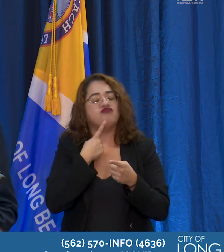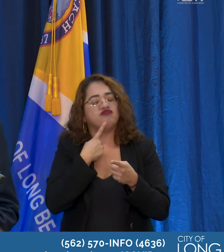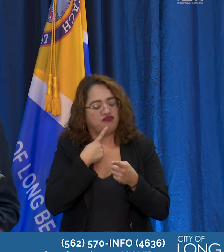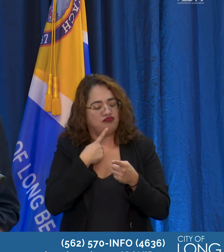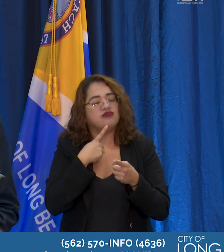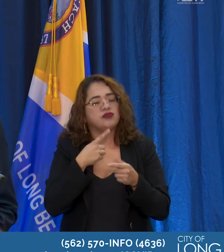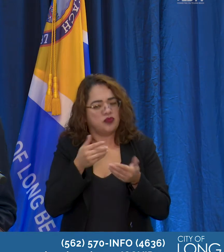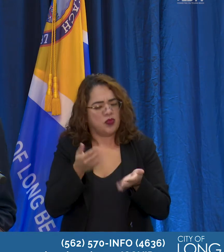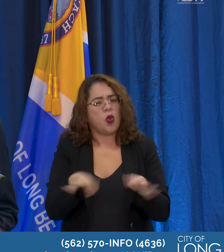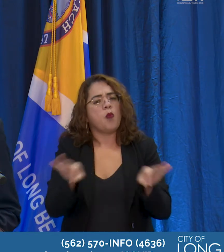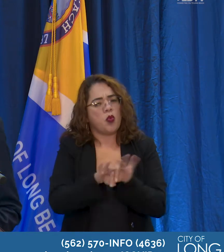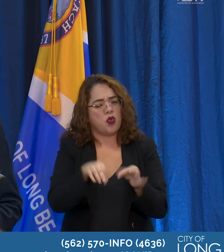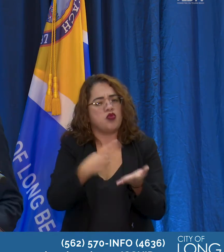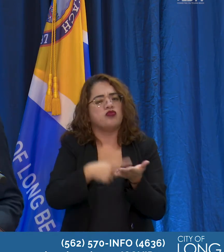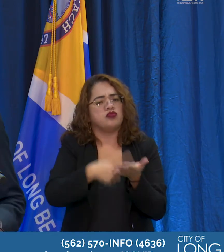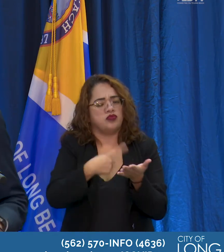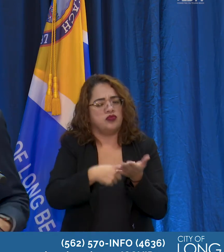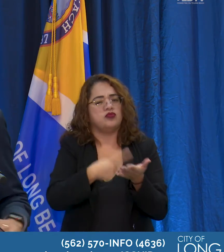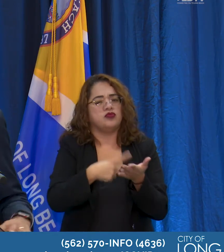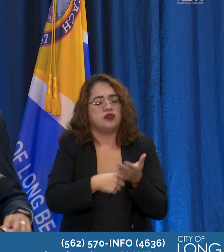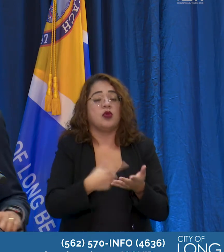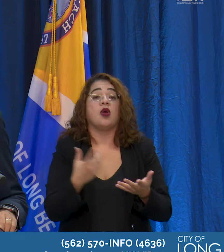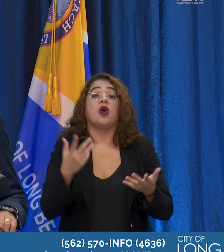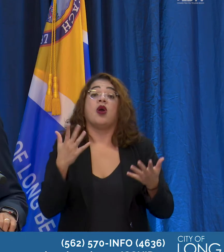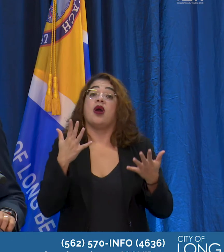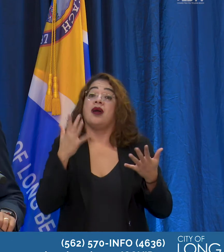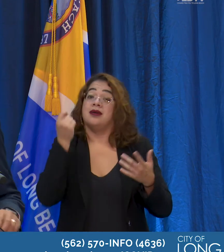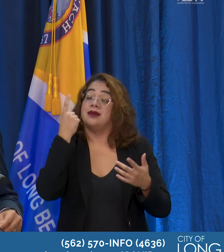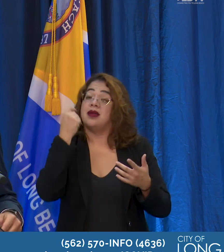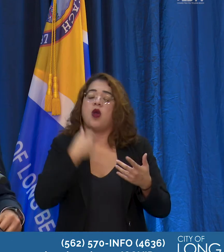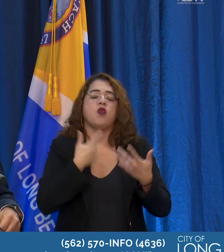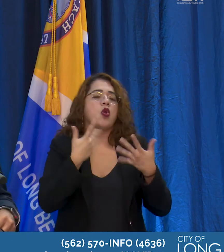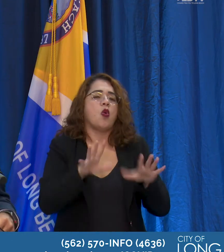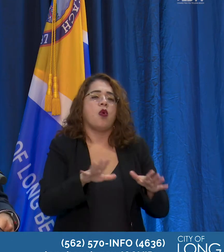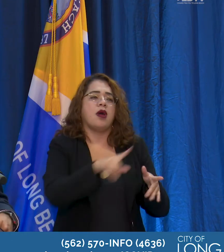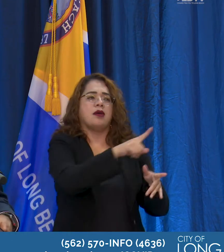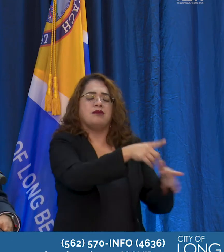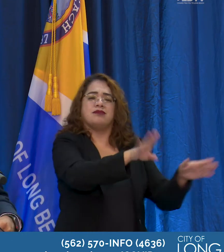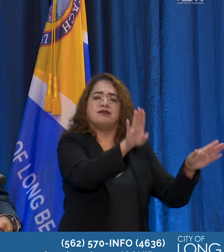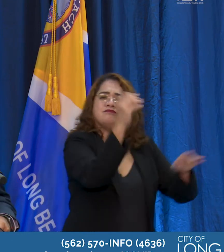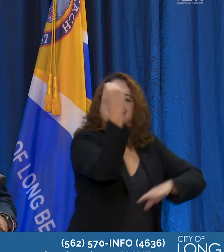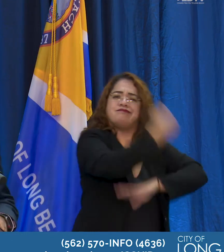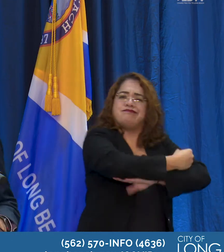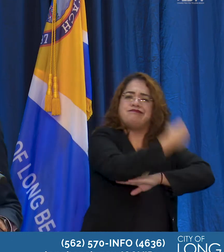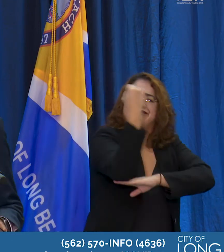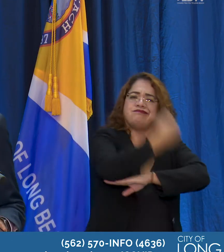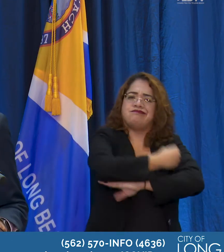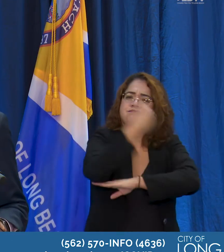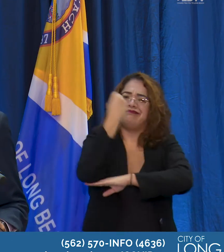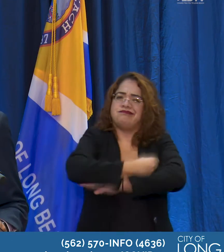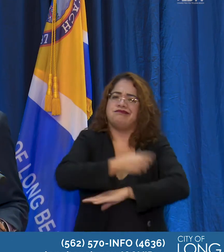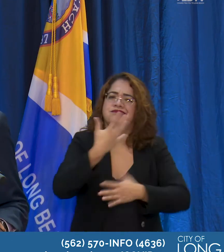we do not want to be in a position where we lose many of these critical, cultural icons and institutions and so